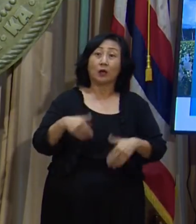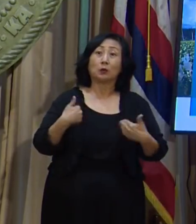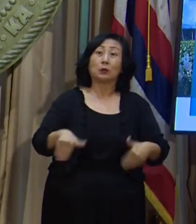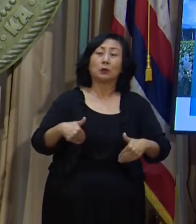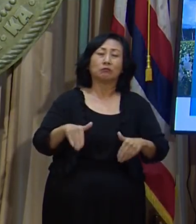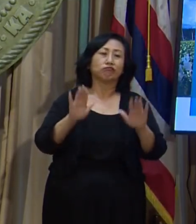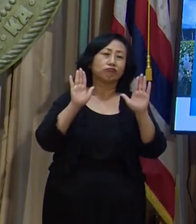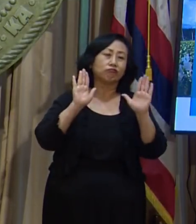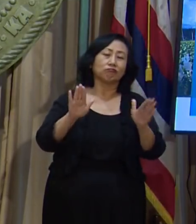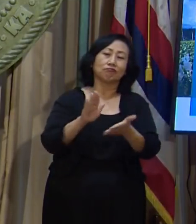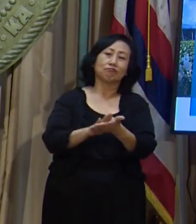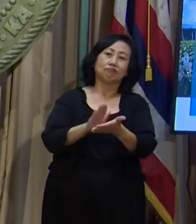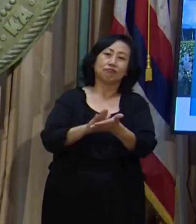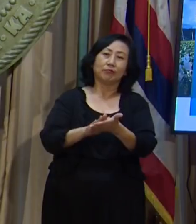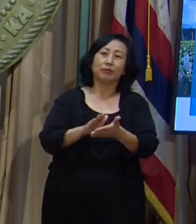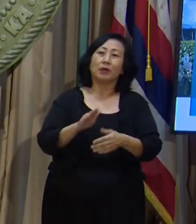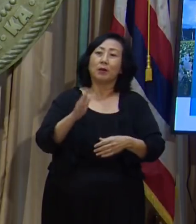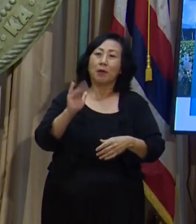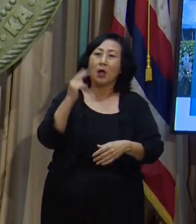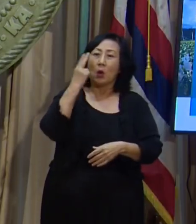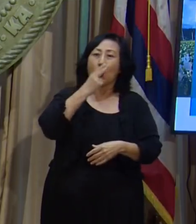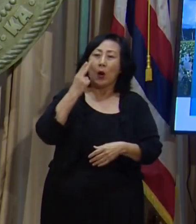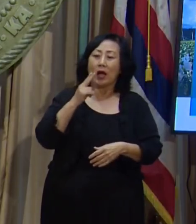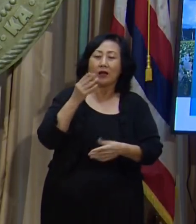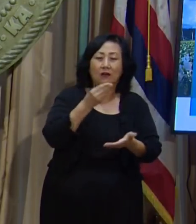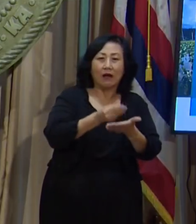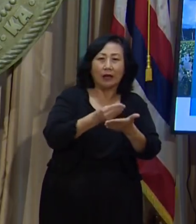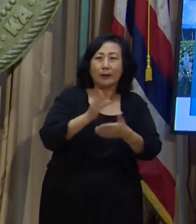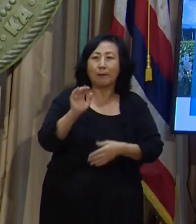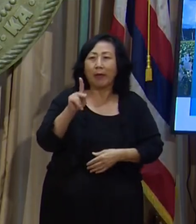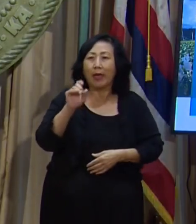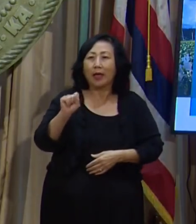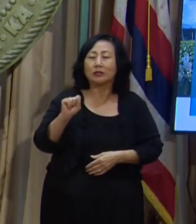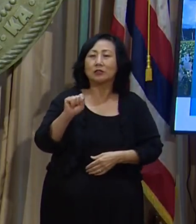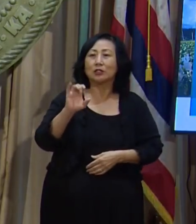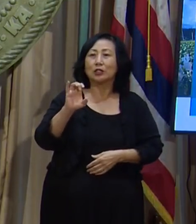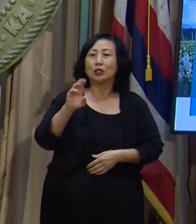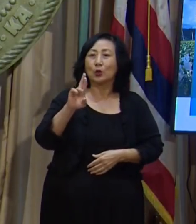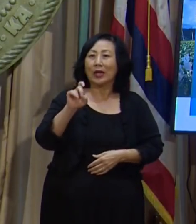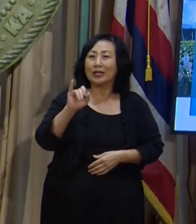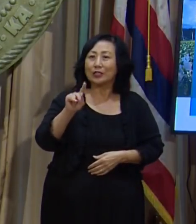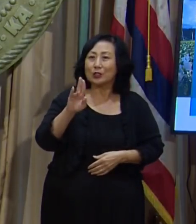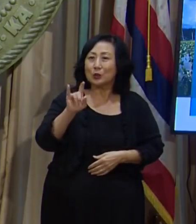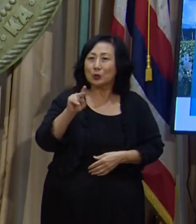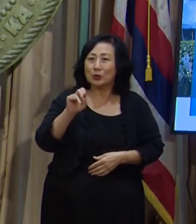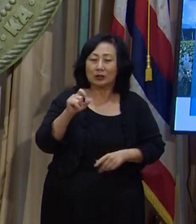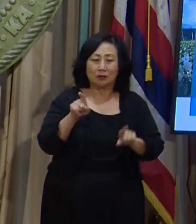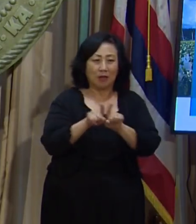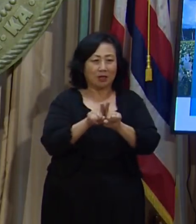ACROSS ALL ISLANDS. THIS IS A TRIBUTE TO THE GREAT